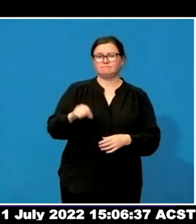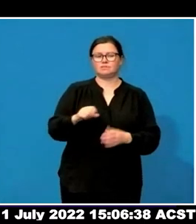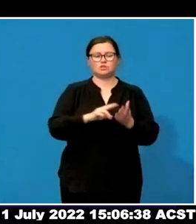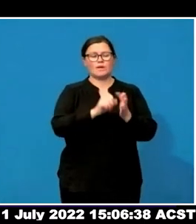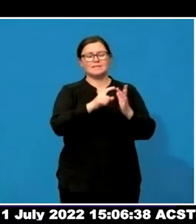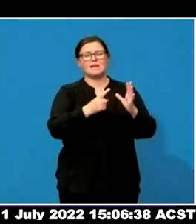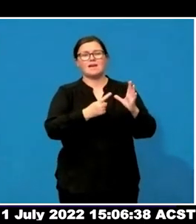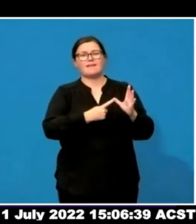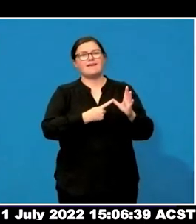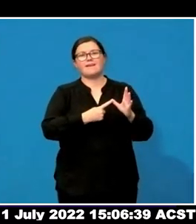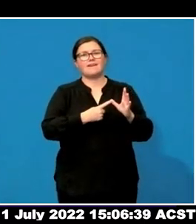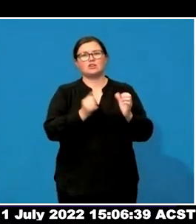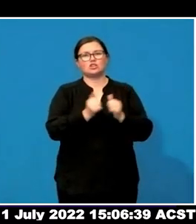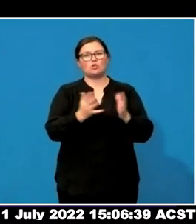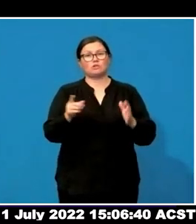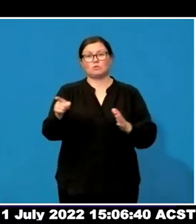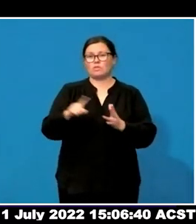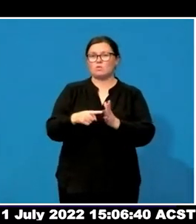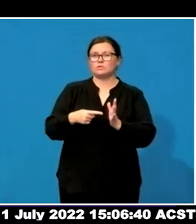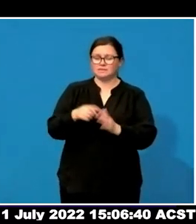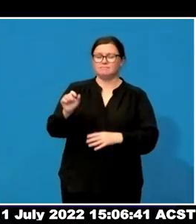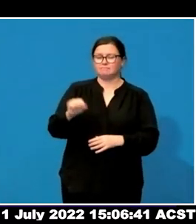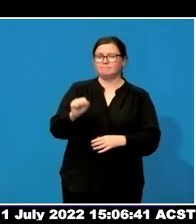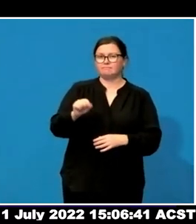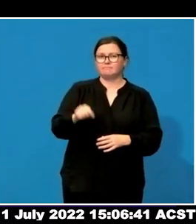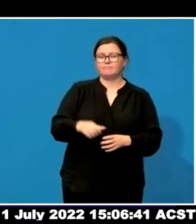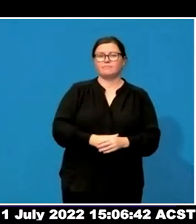Yes, okay. One other element that actually I don't think on my reading is